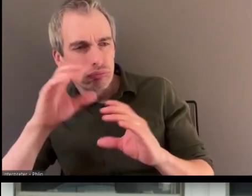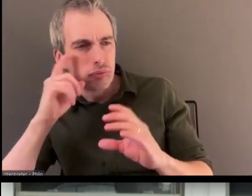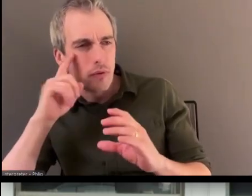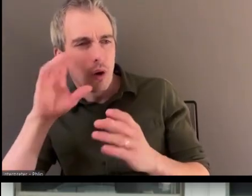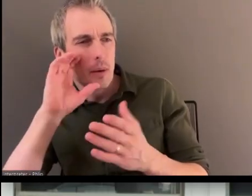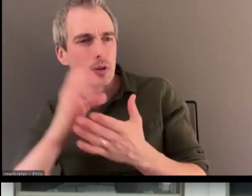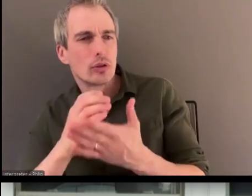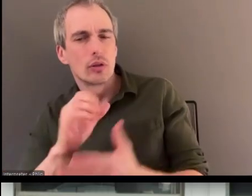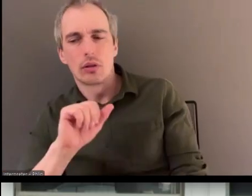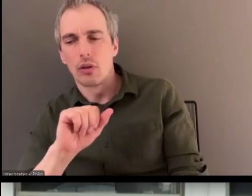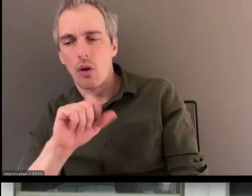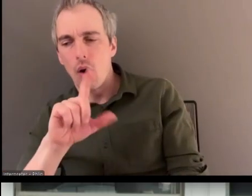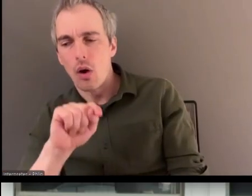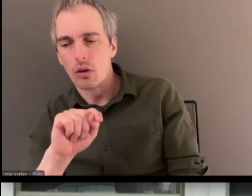Yeah, I'll just go ahead and move away.